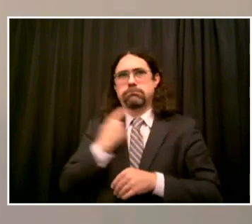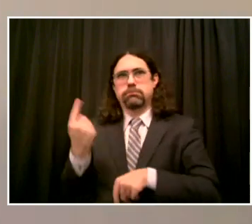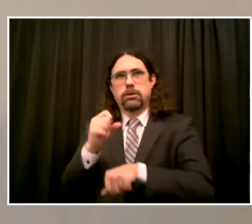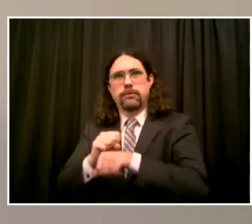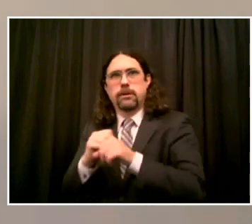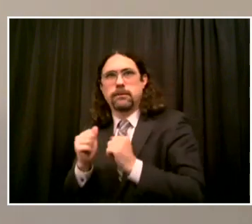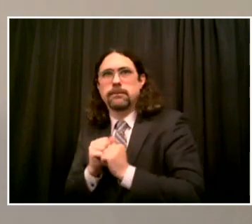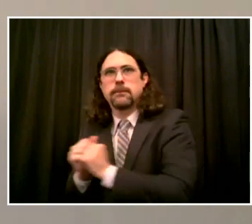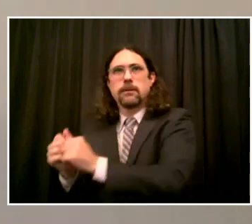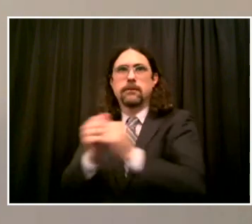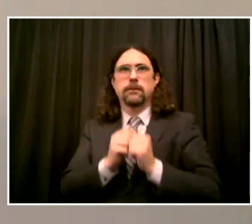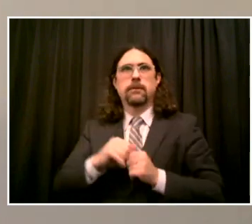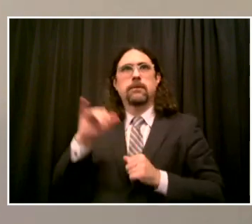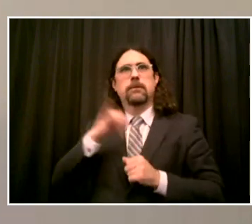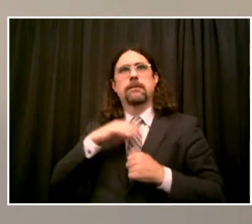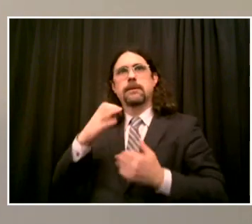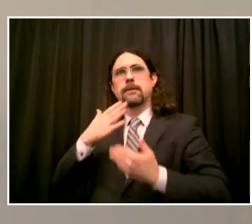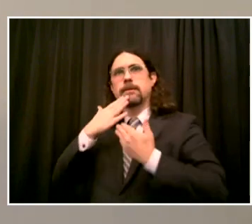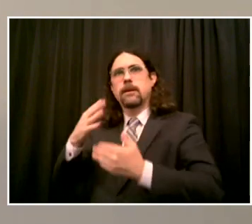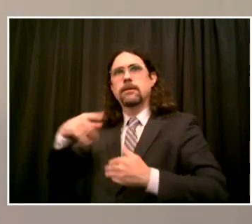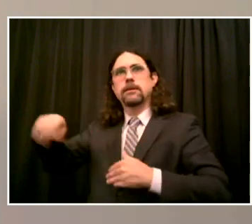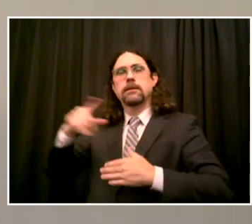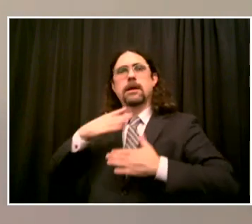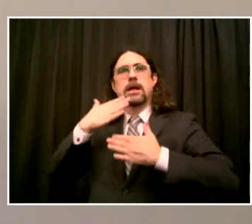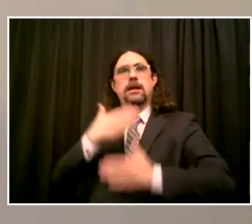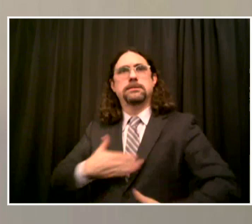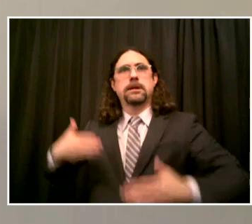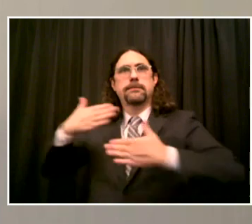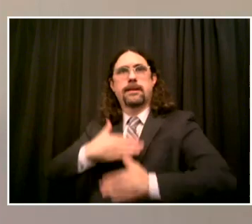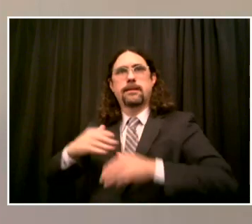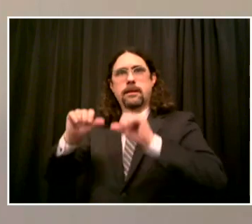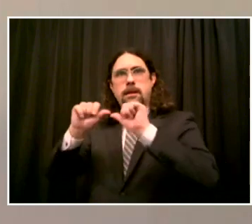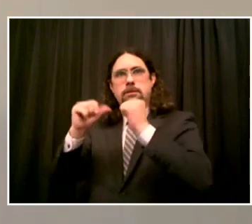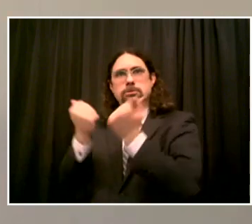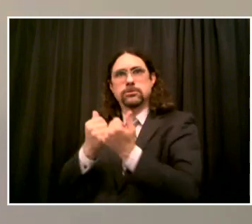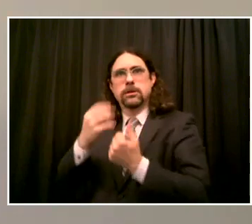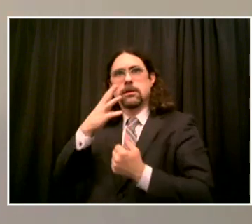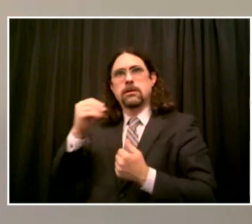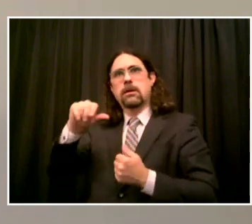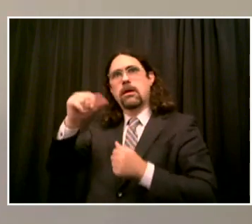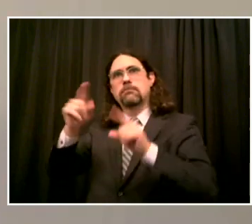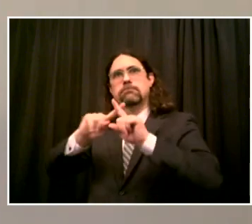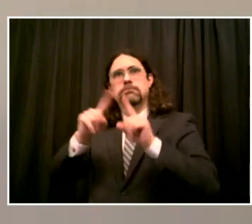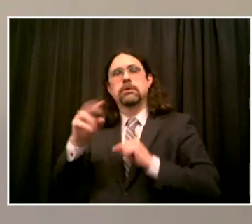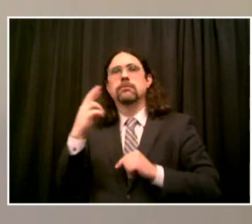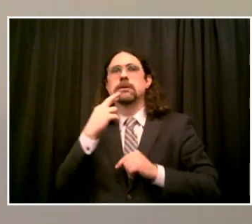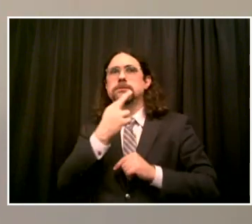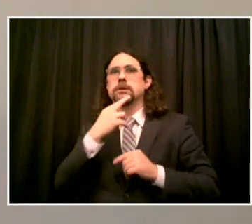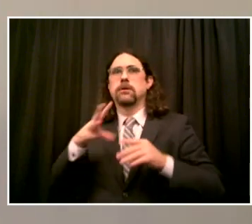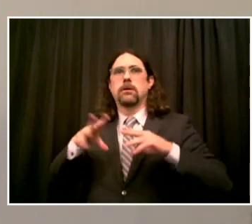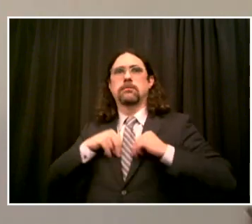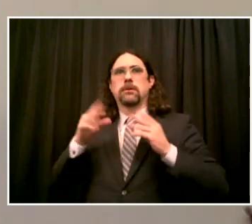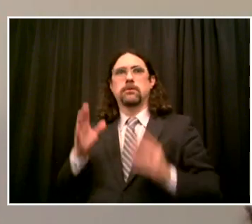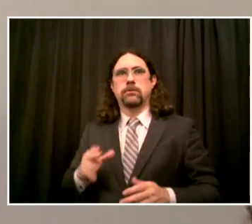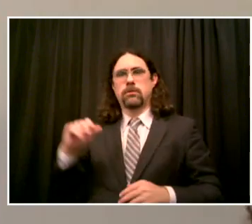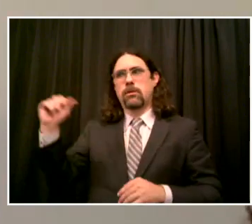I ESPECIALLY WANT TO THANK THE HOSPITALITY ALLIANCE AND THE RESTAURANT OWNERS WHO SPOKE ETO M AND TESTIFIED BEFORE THE CITY